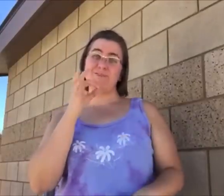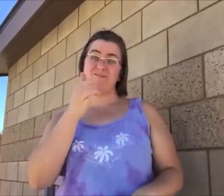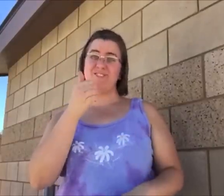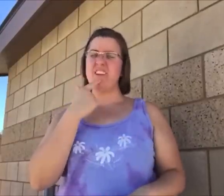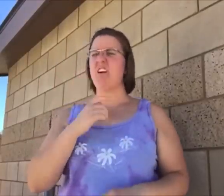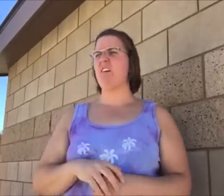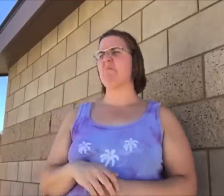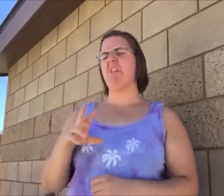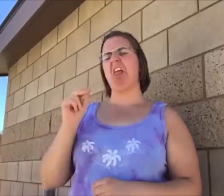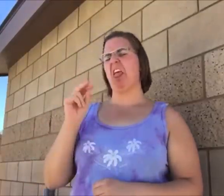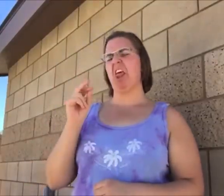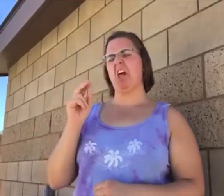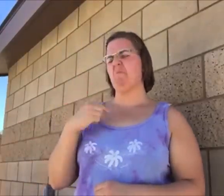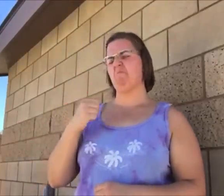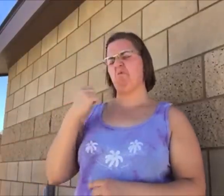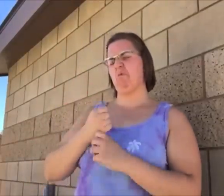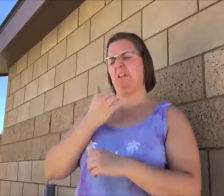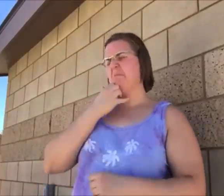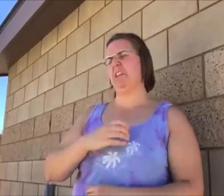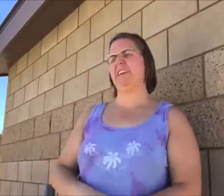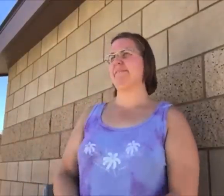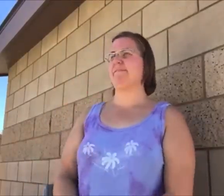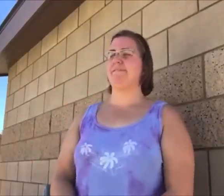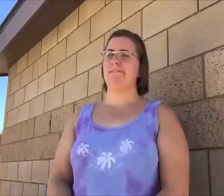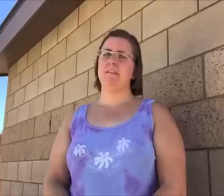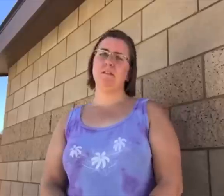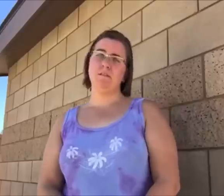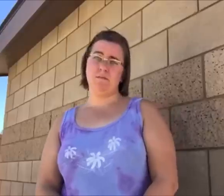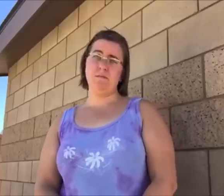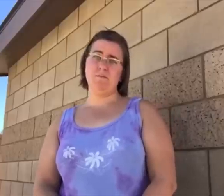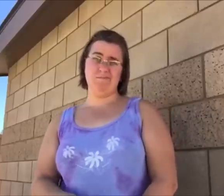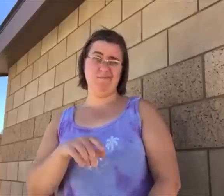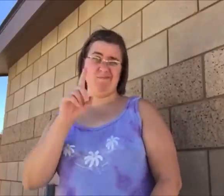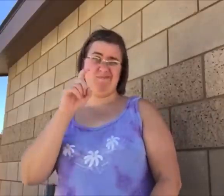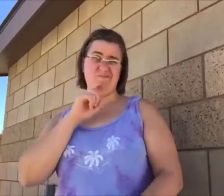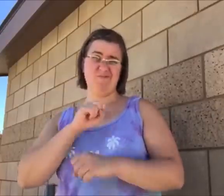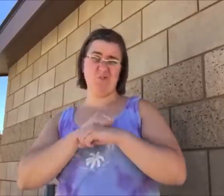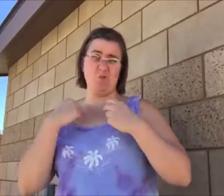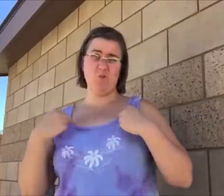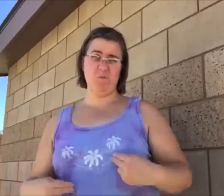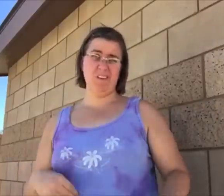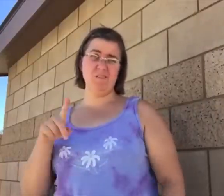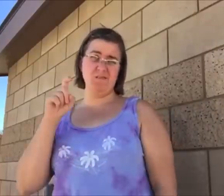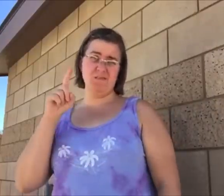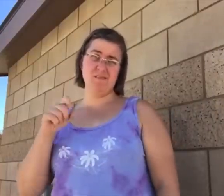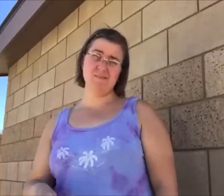If you were to say, "Nah, I won't make mistakes." My response would be, "Are you human?"